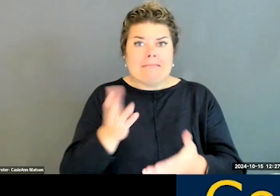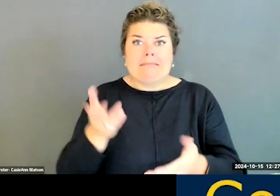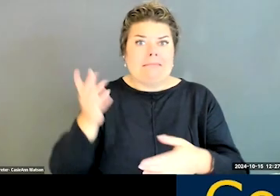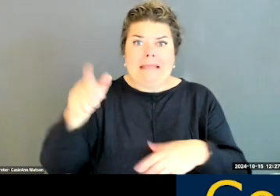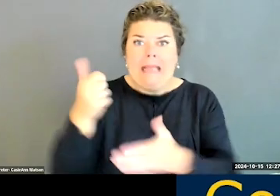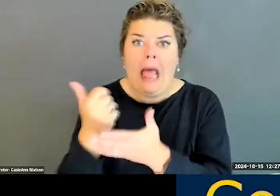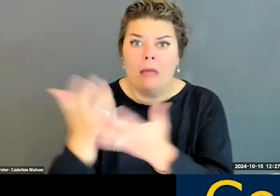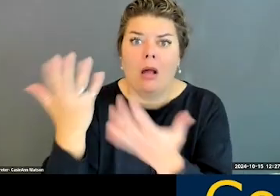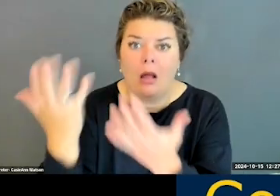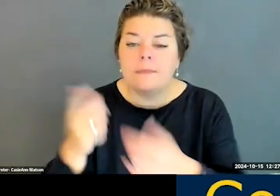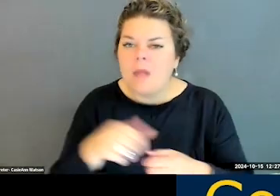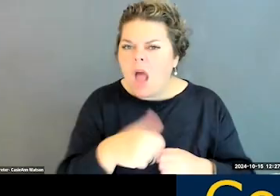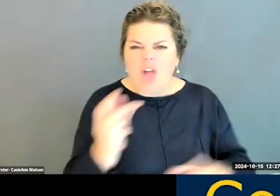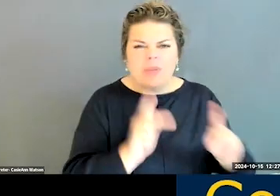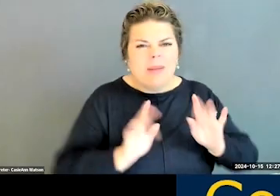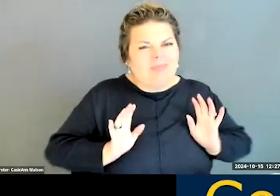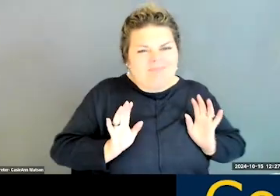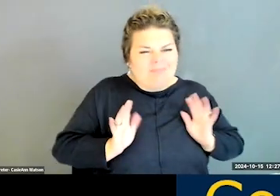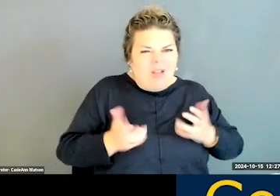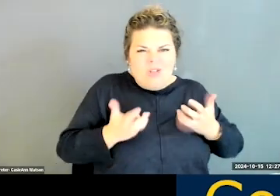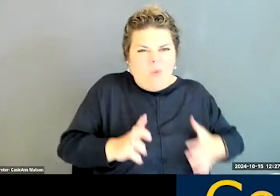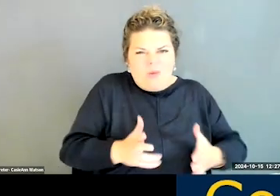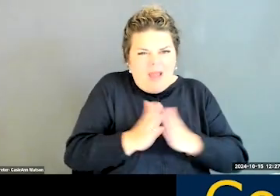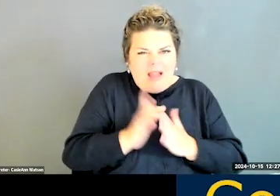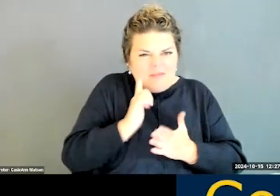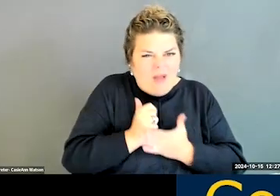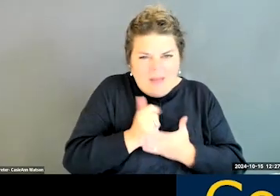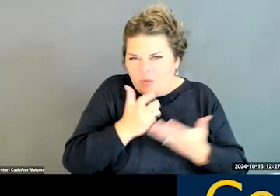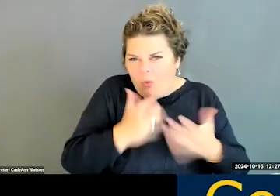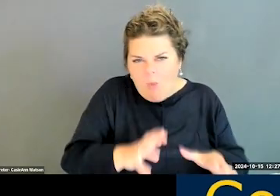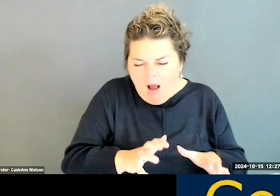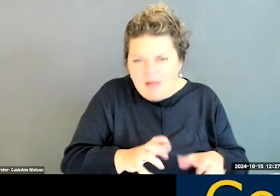versus others who are much less comfortable and may need to ask for help in different ways.